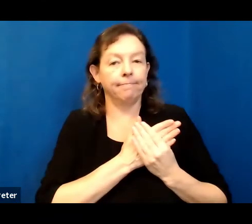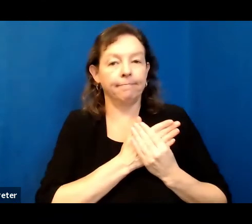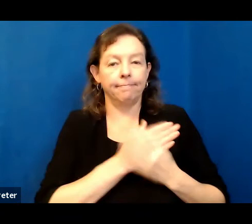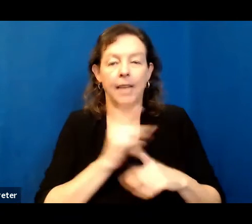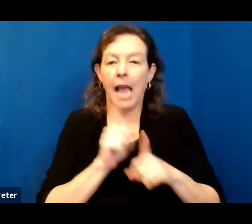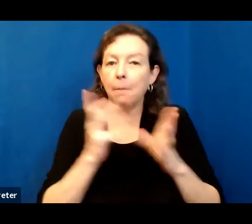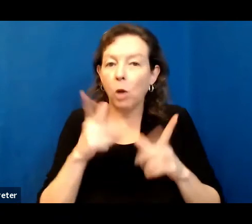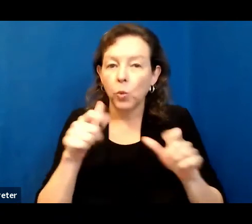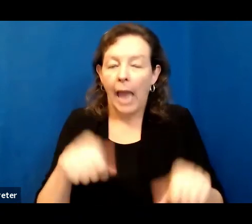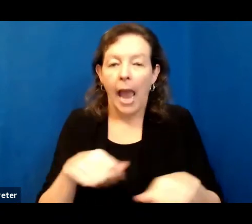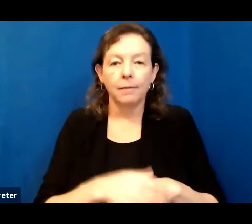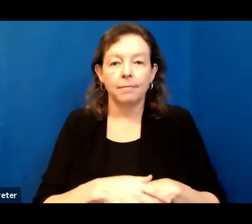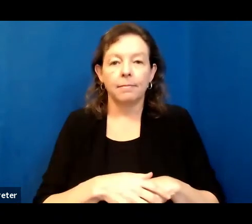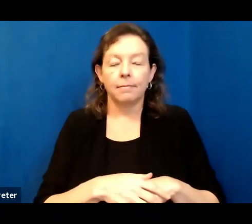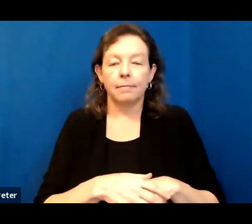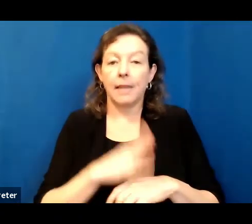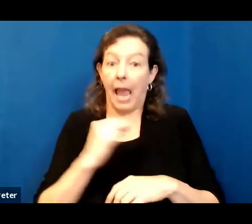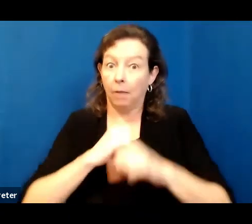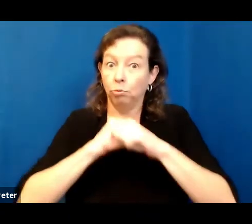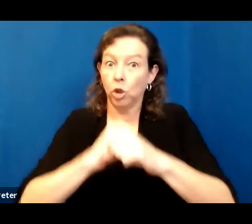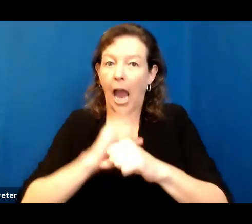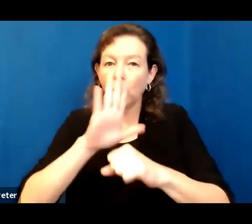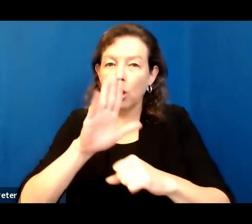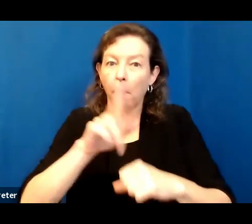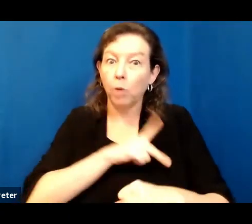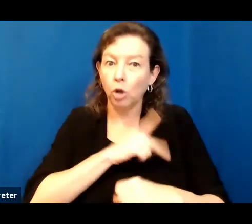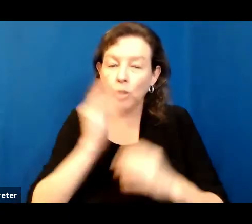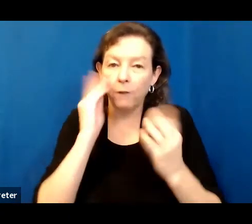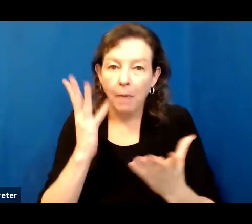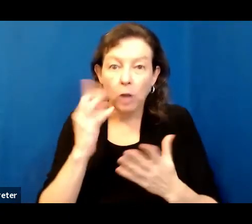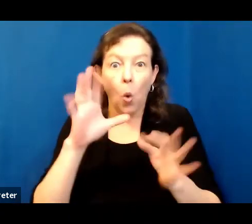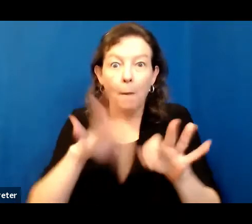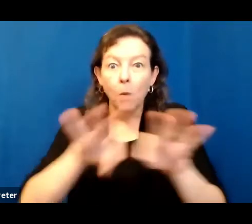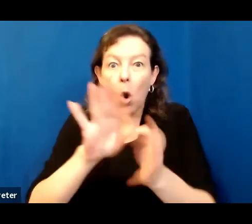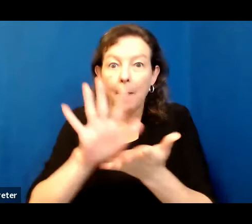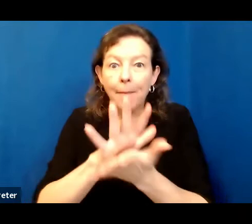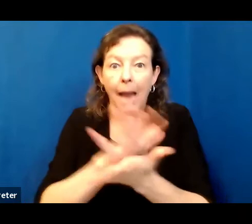Secure your PII and any other important documents especially if you have to evacuate.